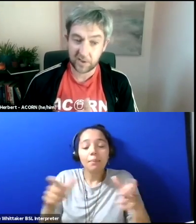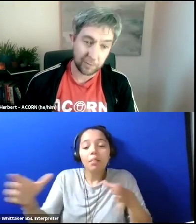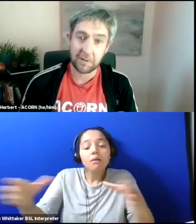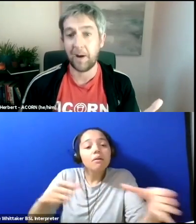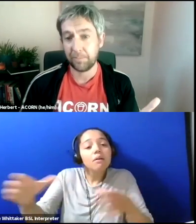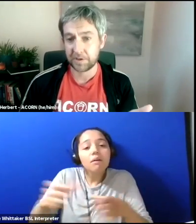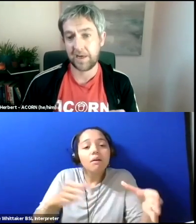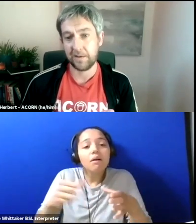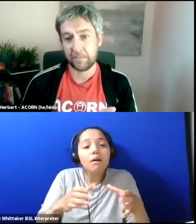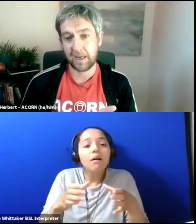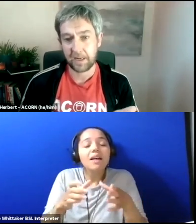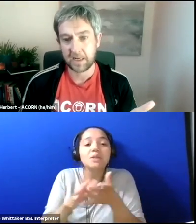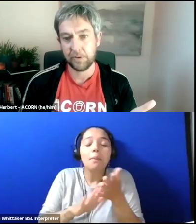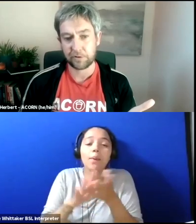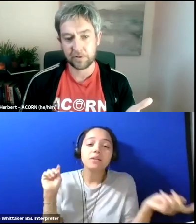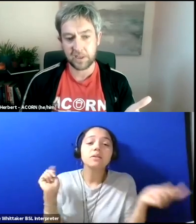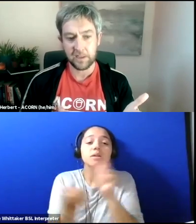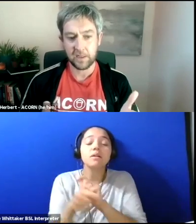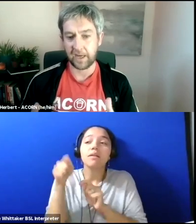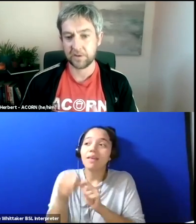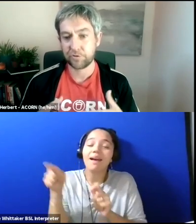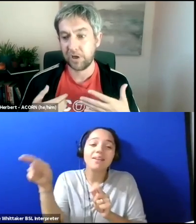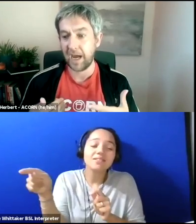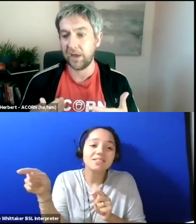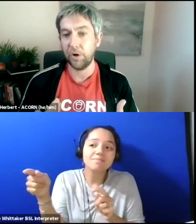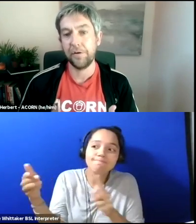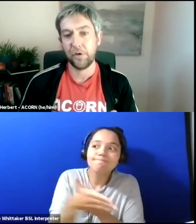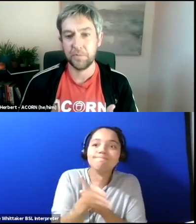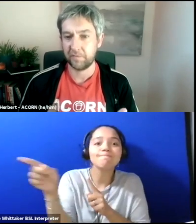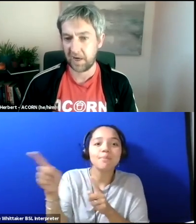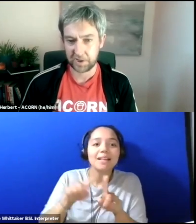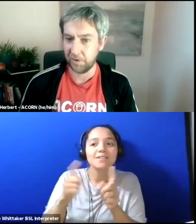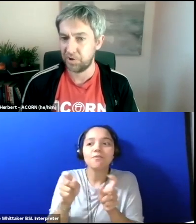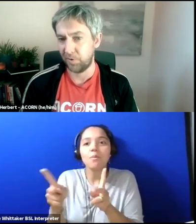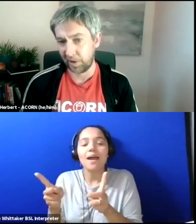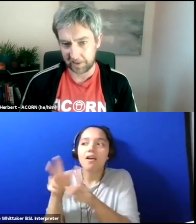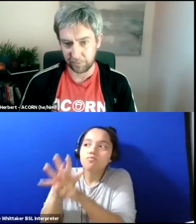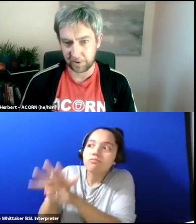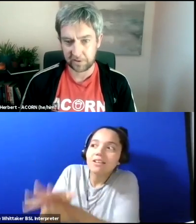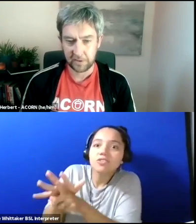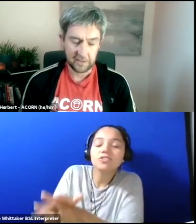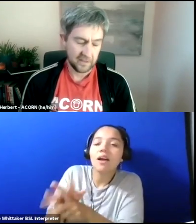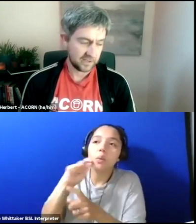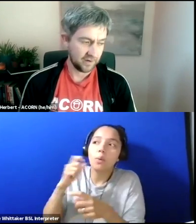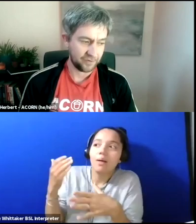together so that we can bypass that bureaucracy and create other forms of pressure that are much more likely to work.